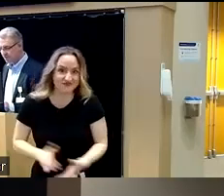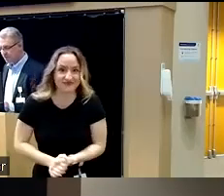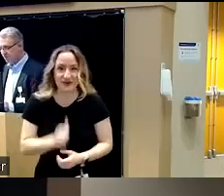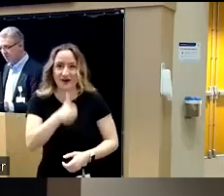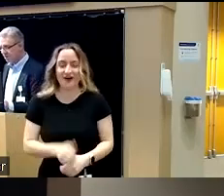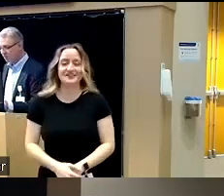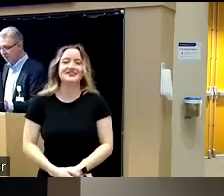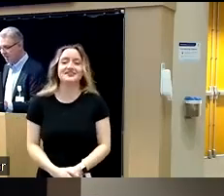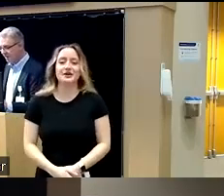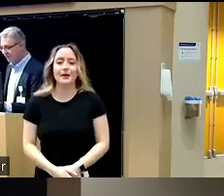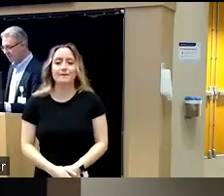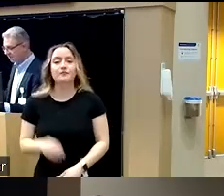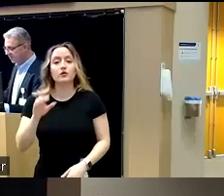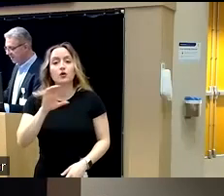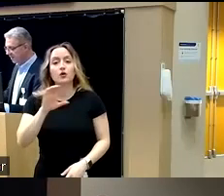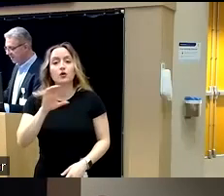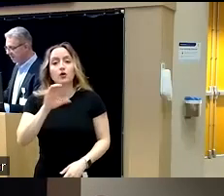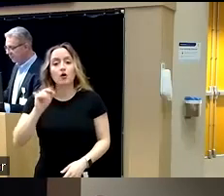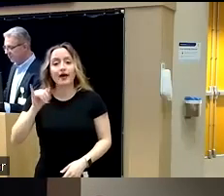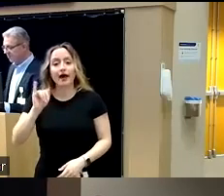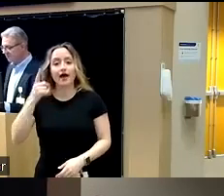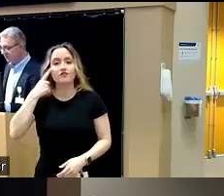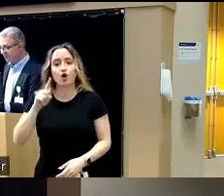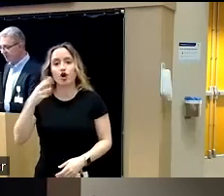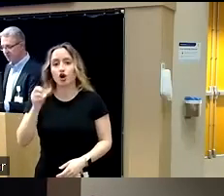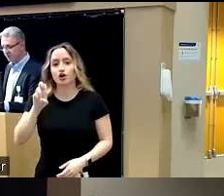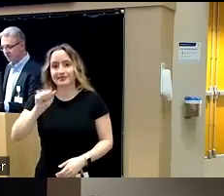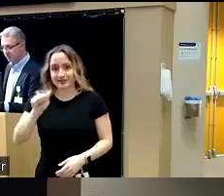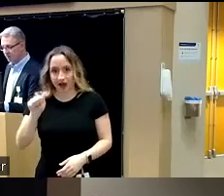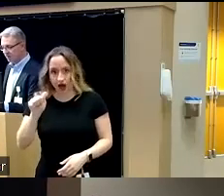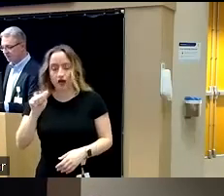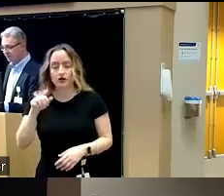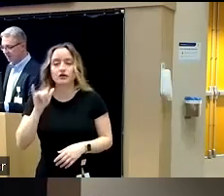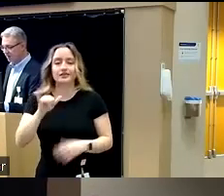she is currently co-pi for the hersa health resources and service Administration Recovery